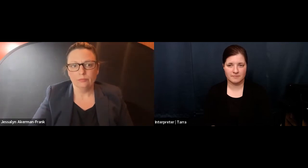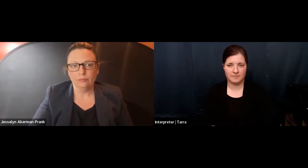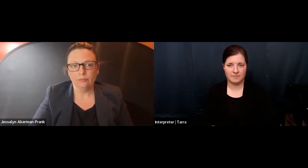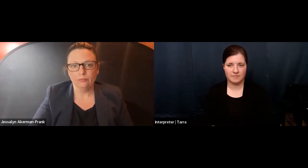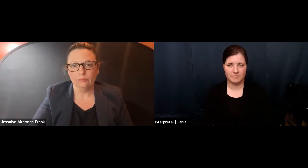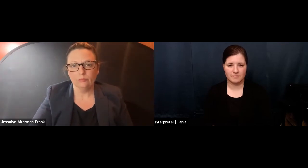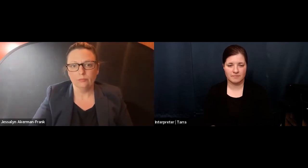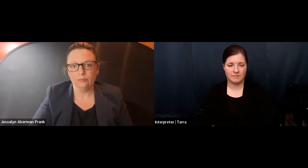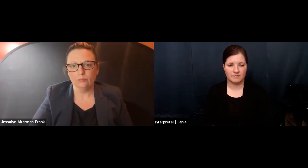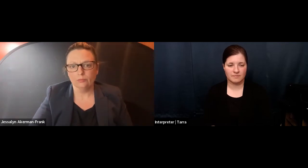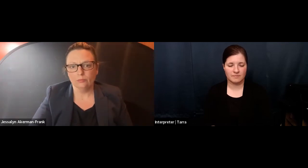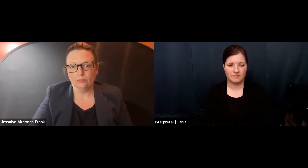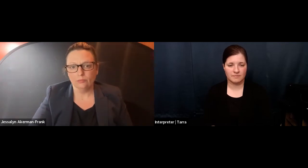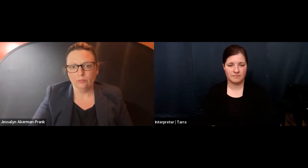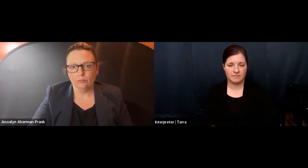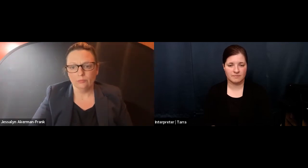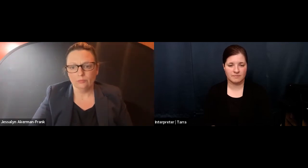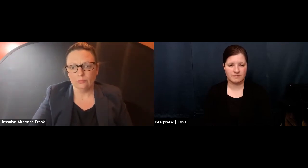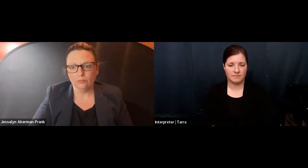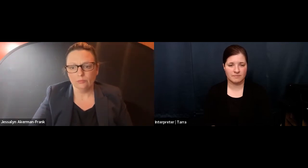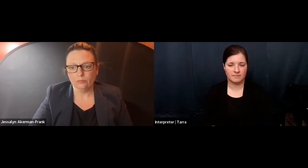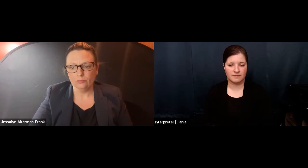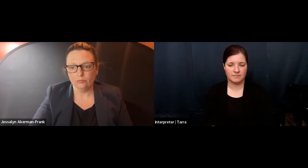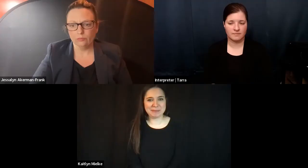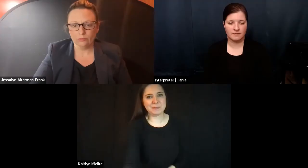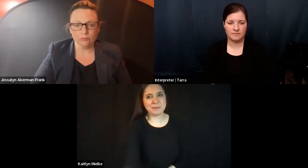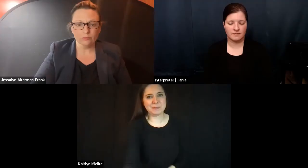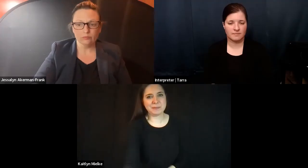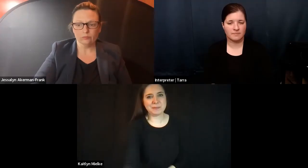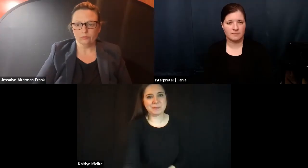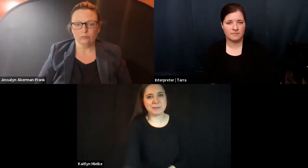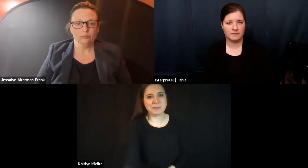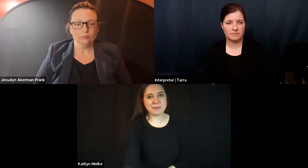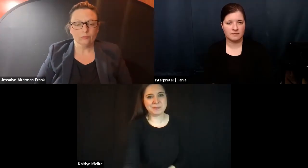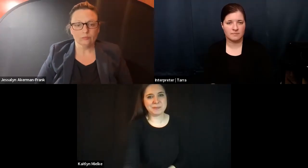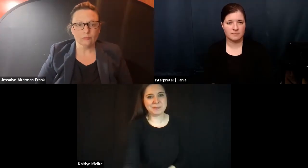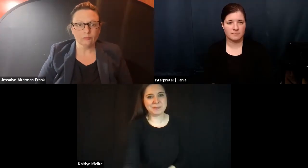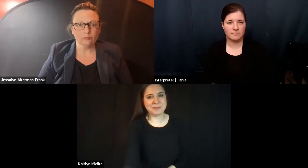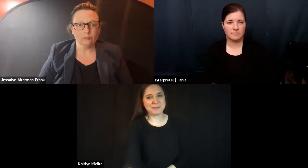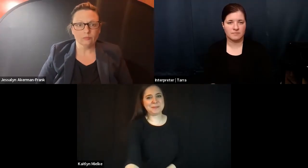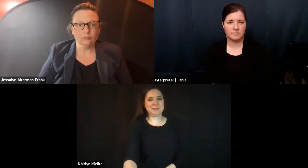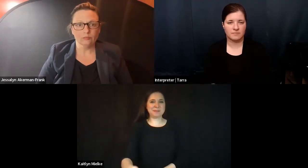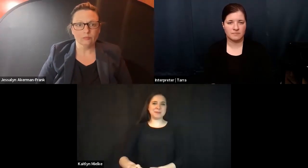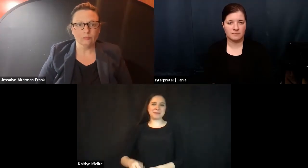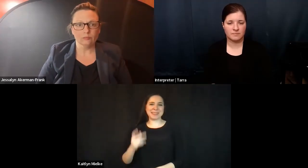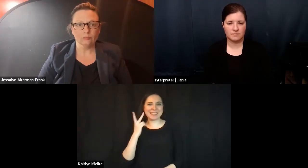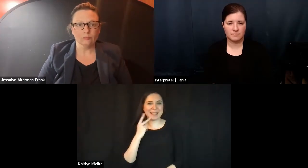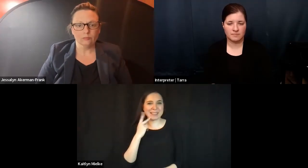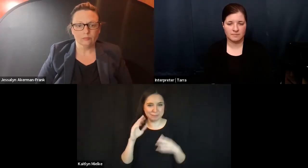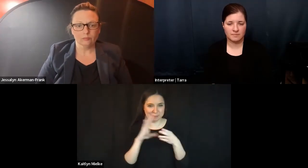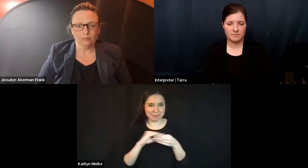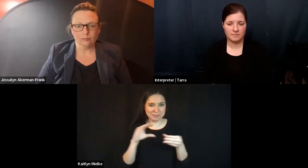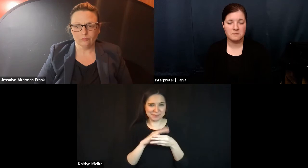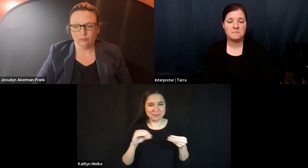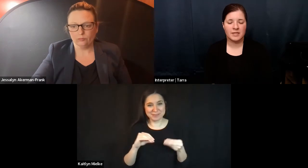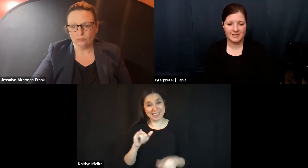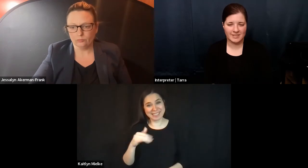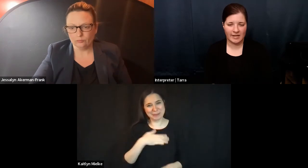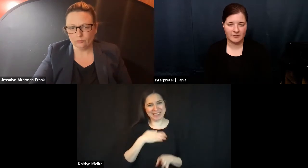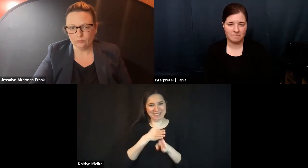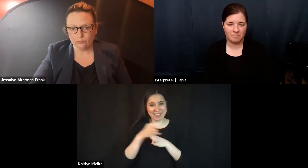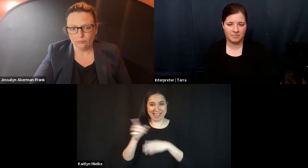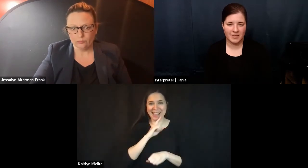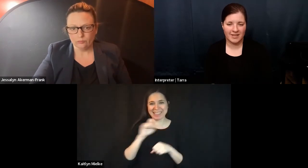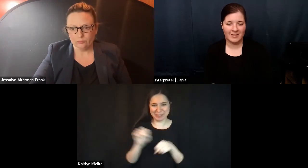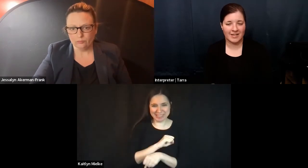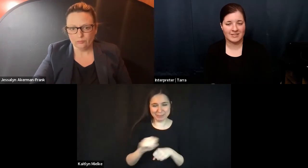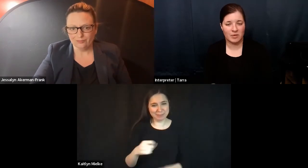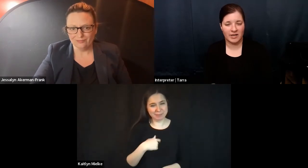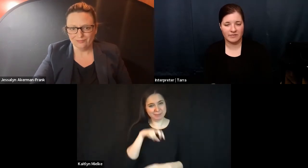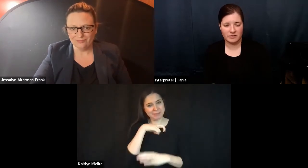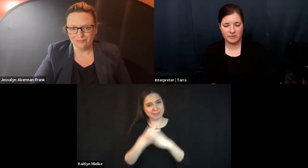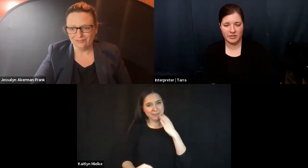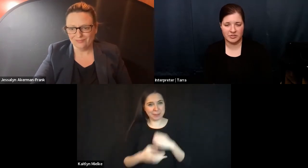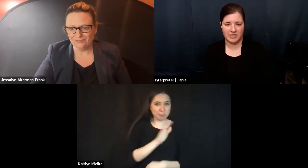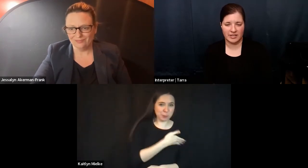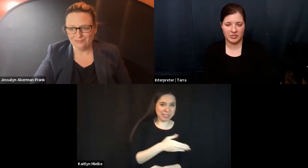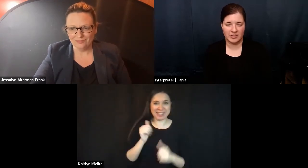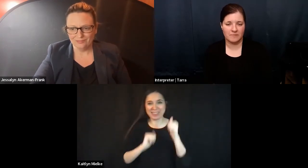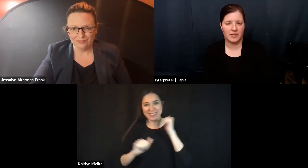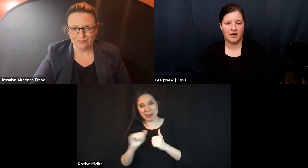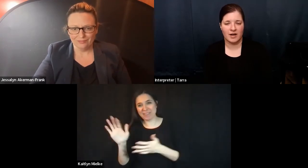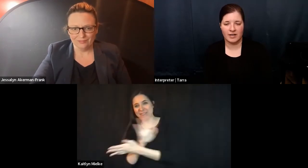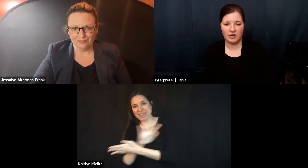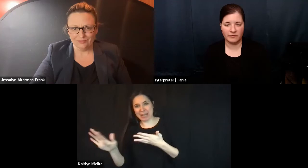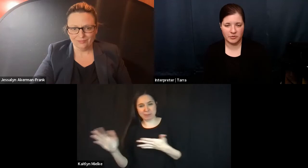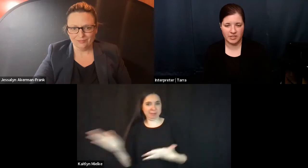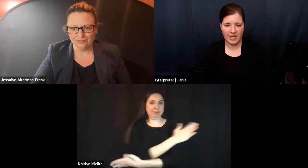Let me spotlight you.